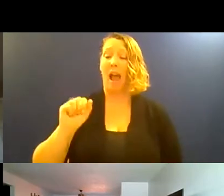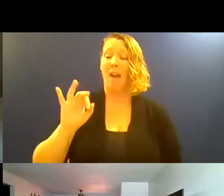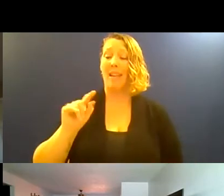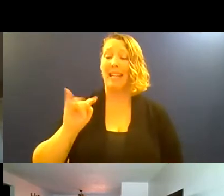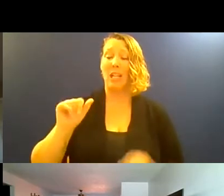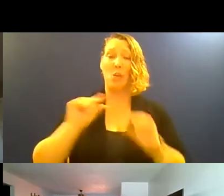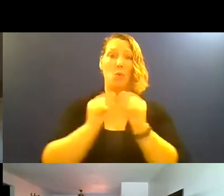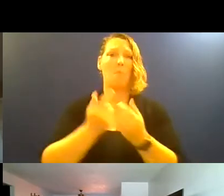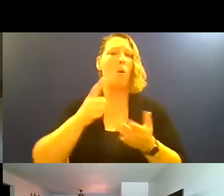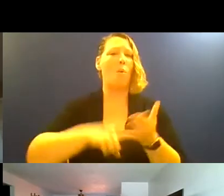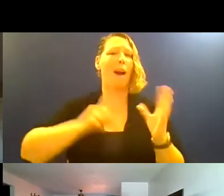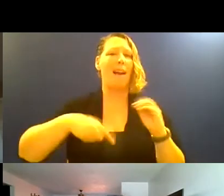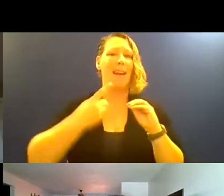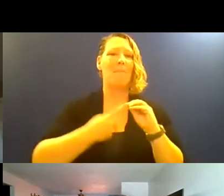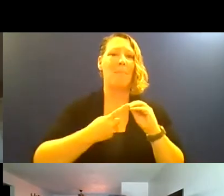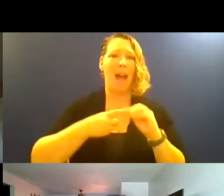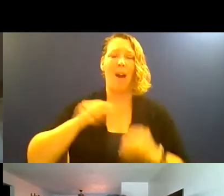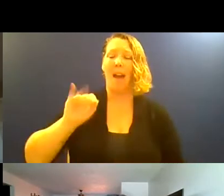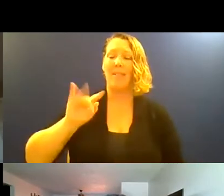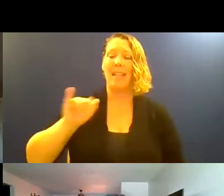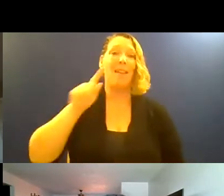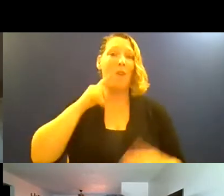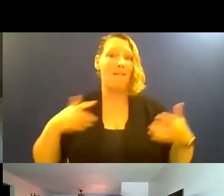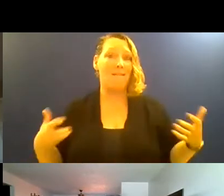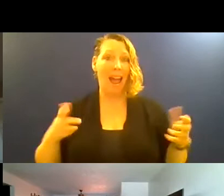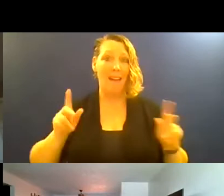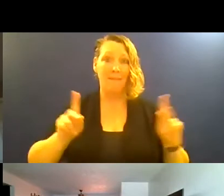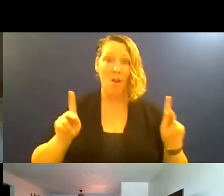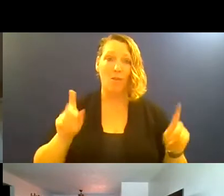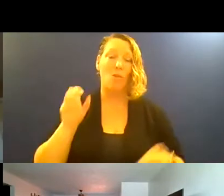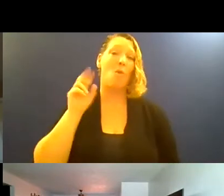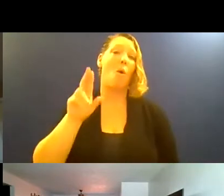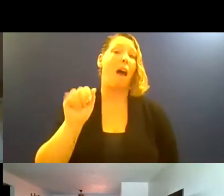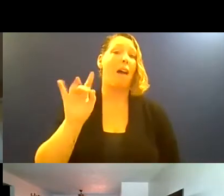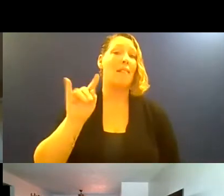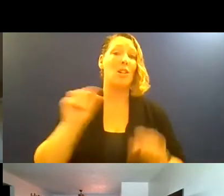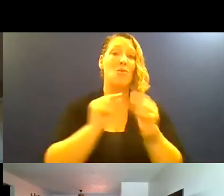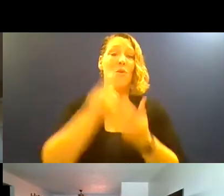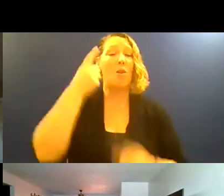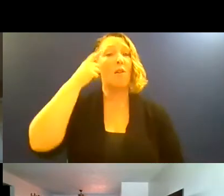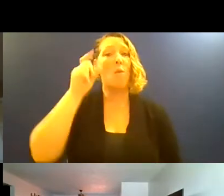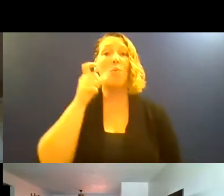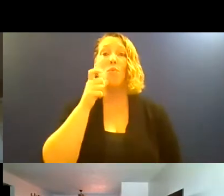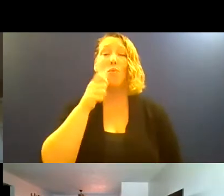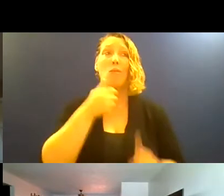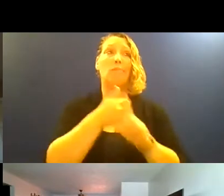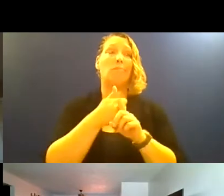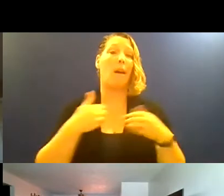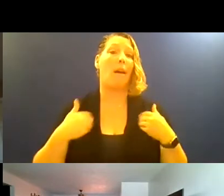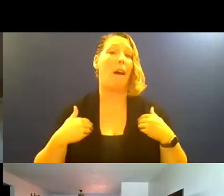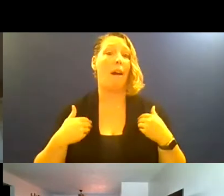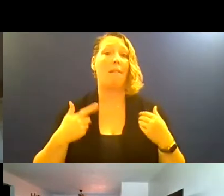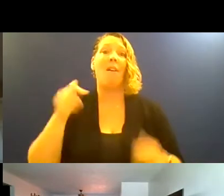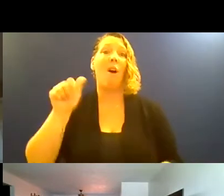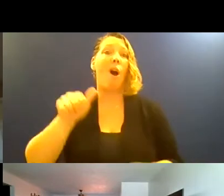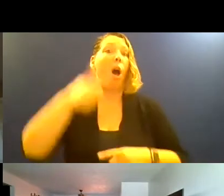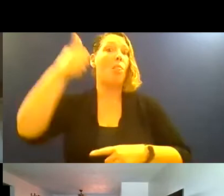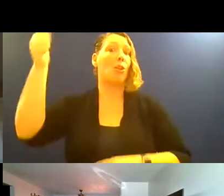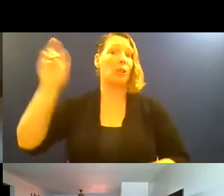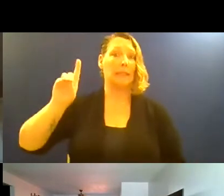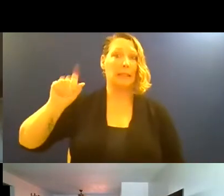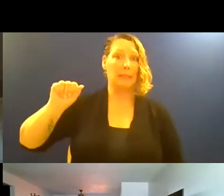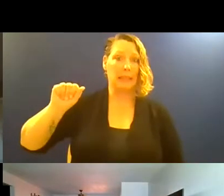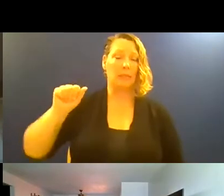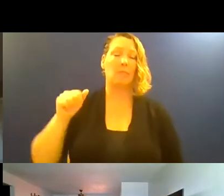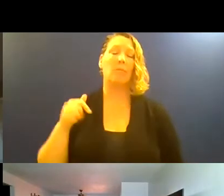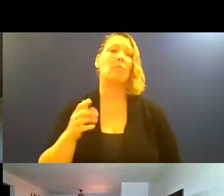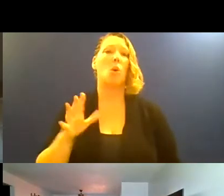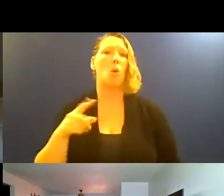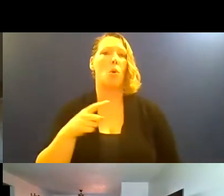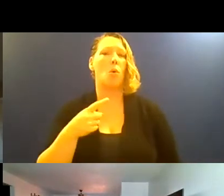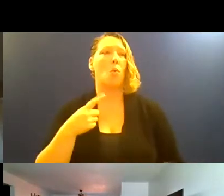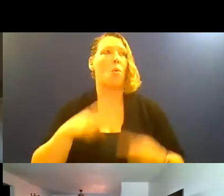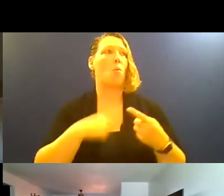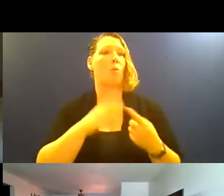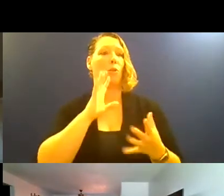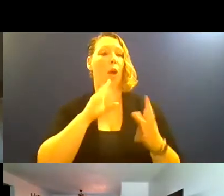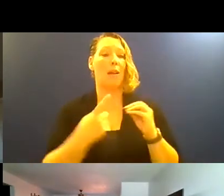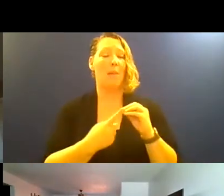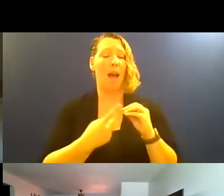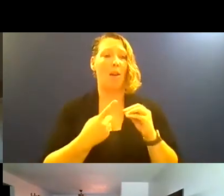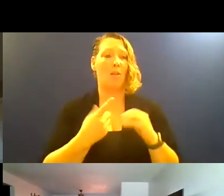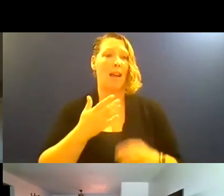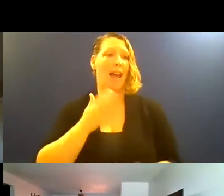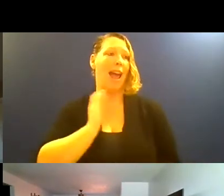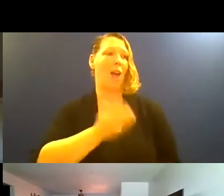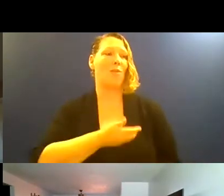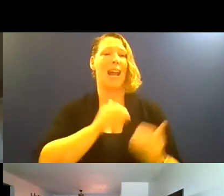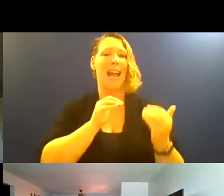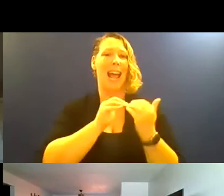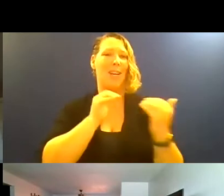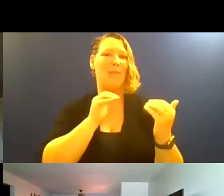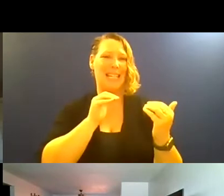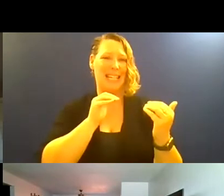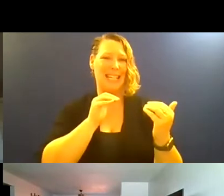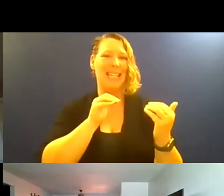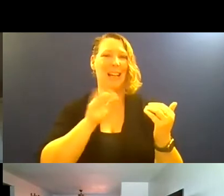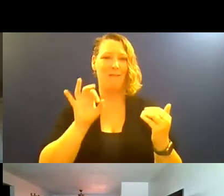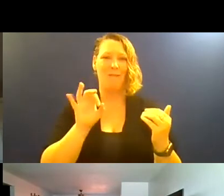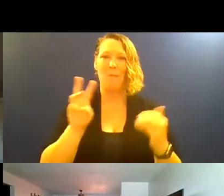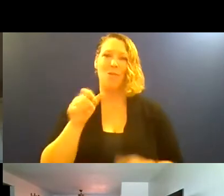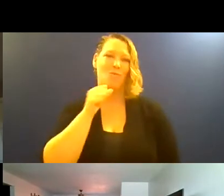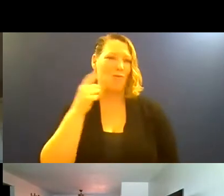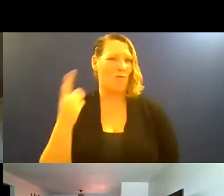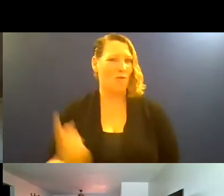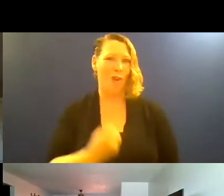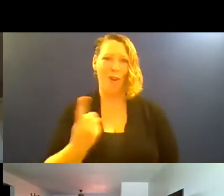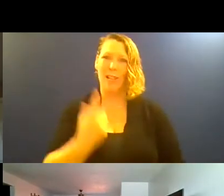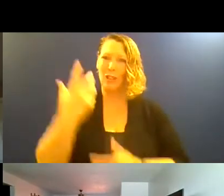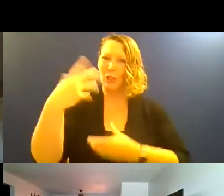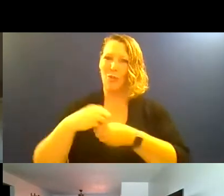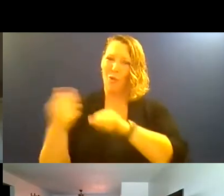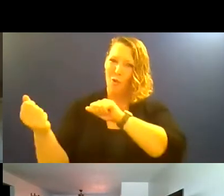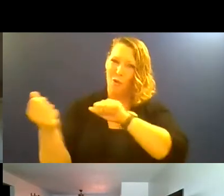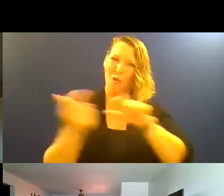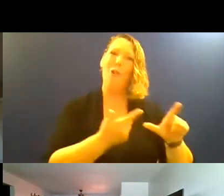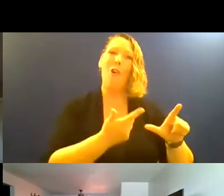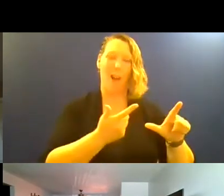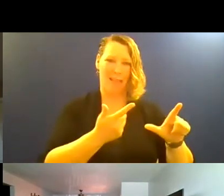But what about an affinity group for fat folks, or affinity group for people who have an other disability, at the agency and we don't, when we talk about our equity lens, when we talk about our equity framework, it doesn't always include all those areas.